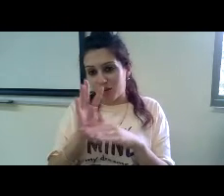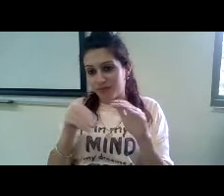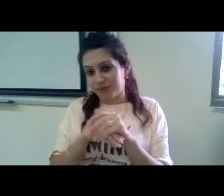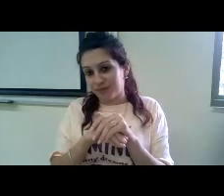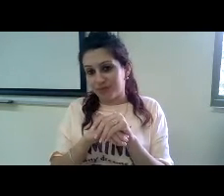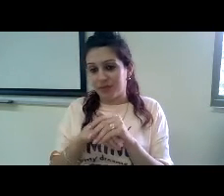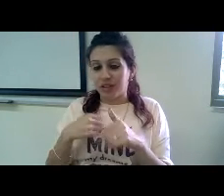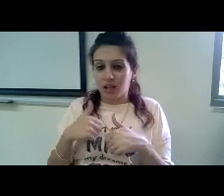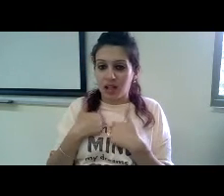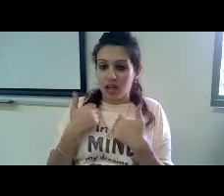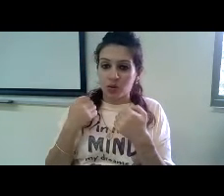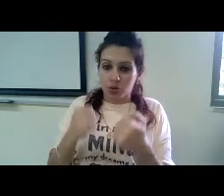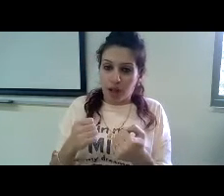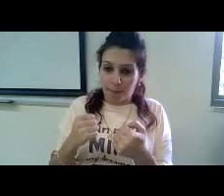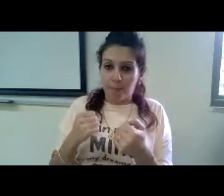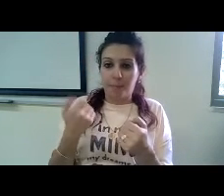We also have to understand